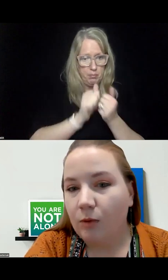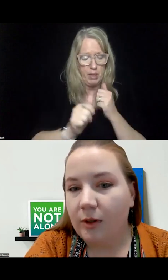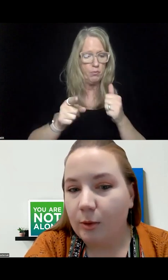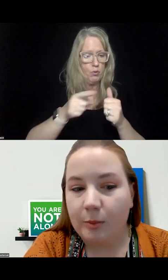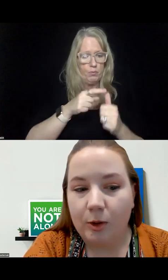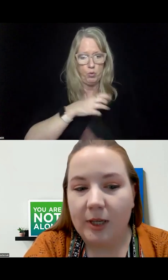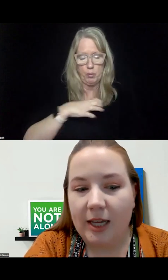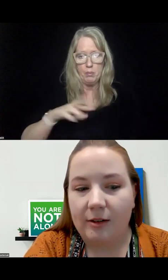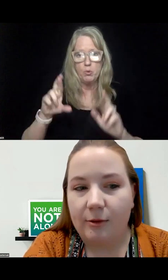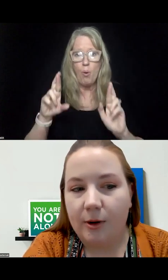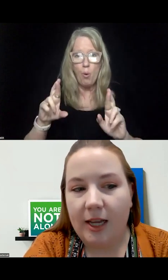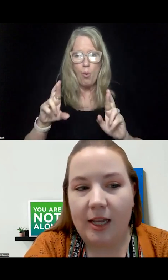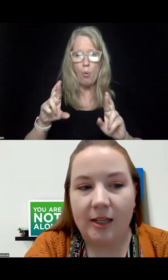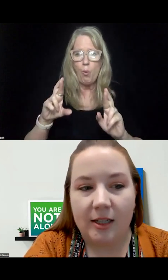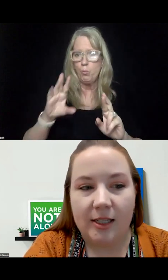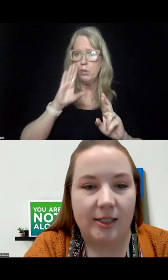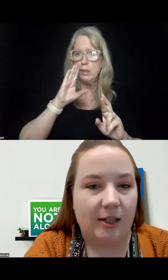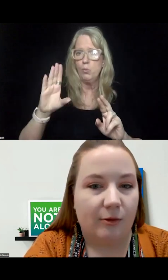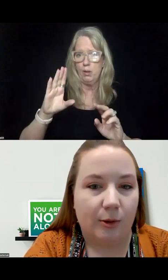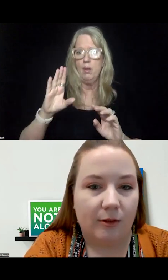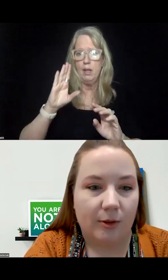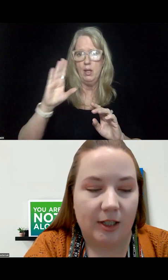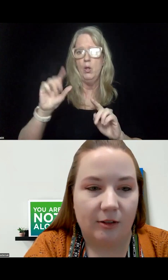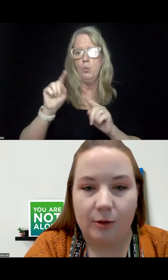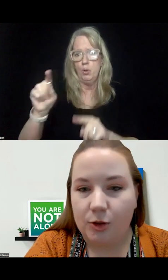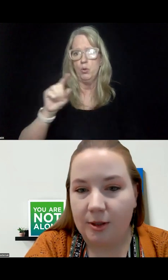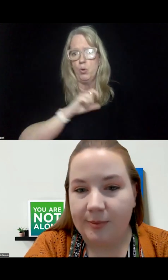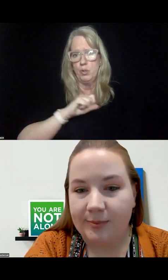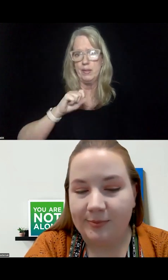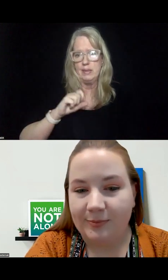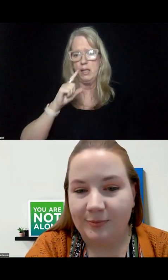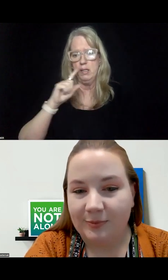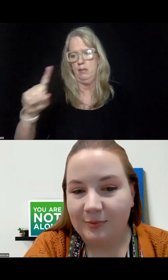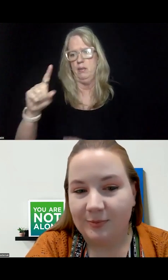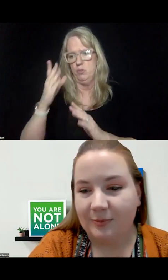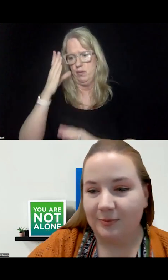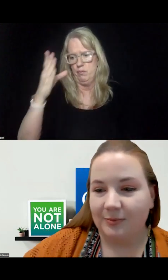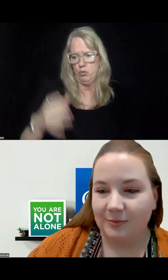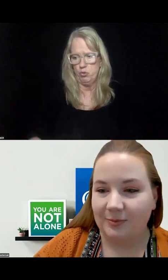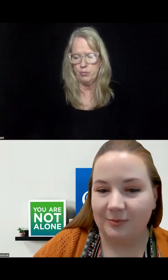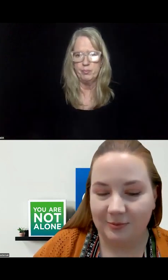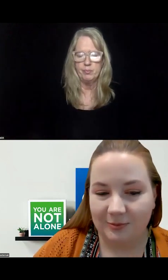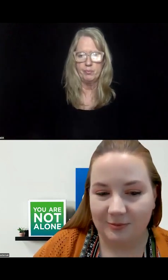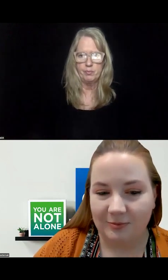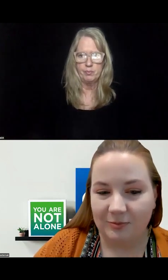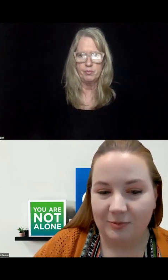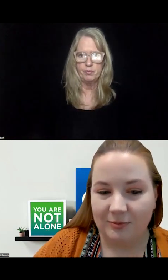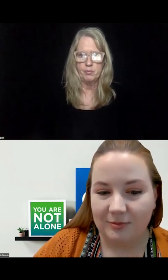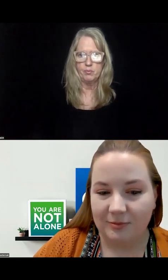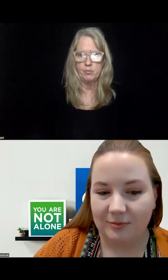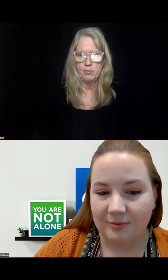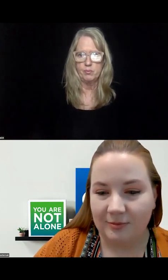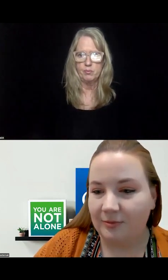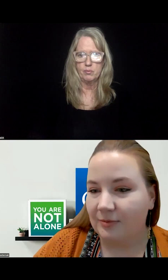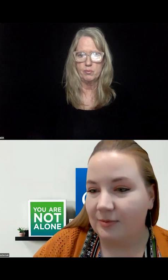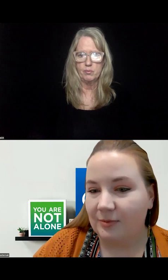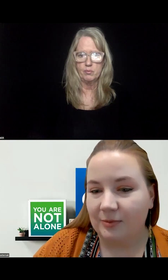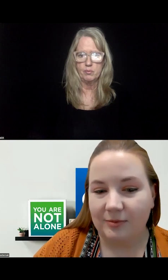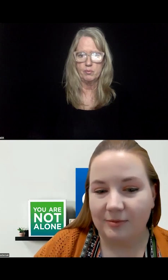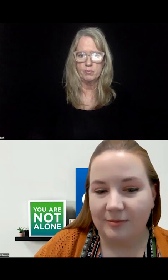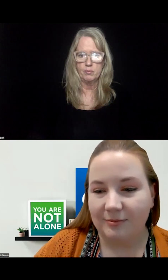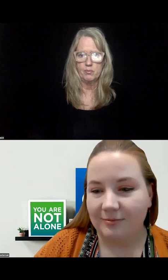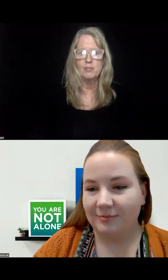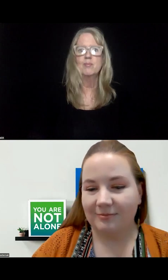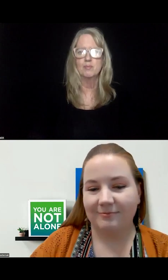HOPEFULLY FOR A SENATE FLOOR VOTE IN THE FUTURE. >> ALL RIGHT. THANK YOU SO MUCH. FOR